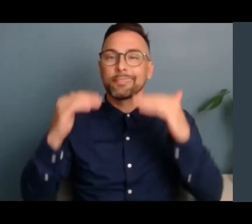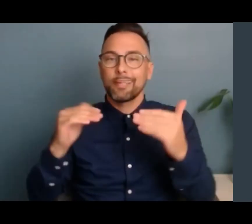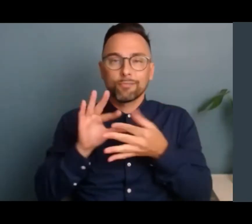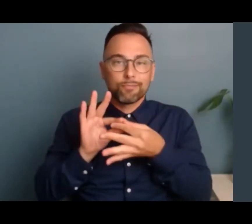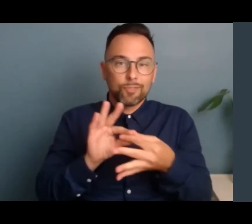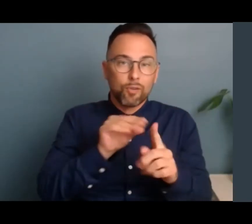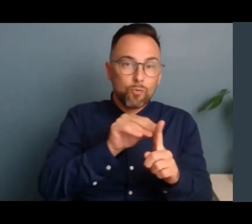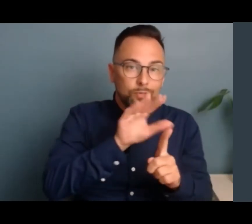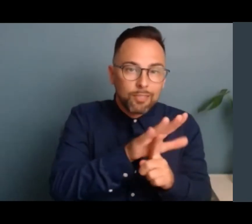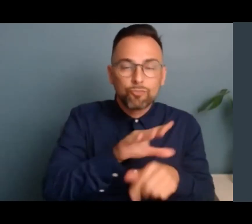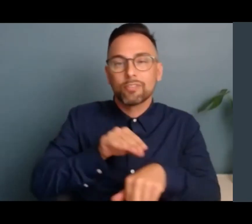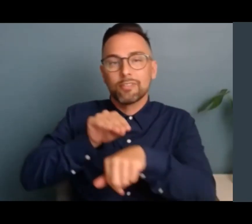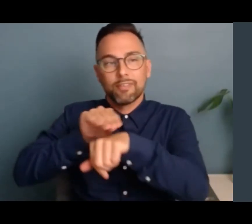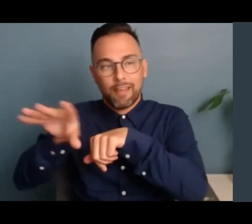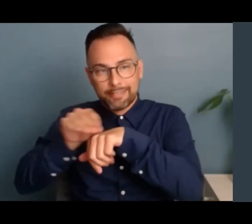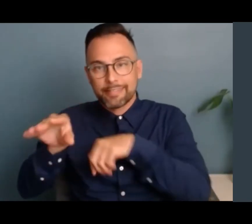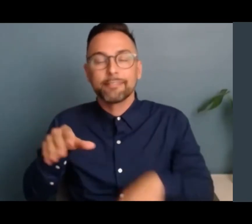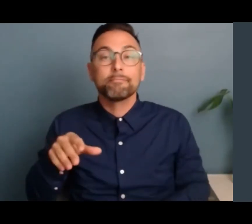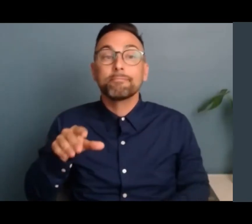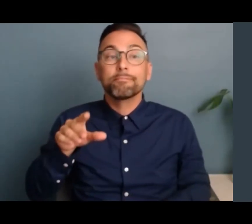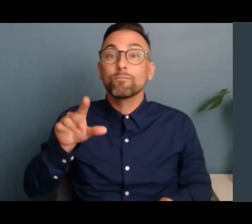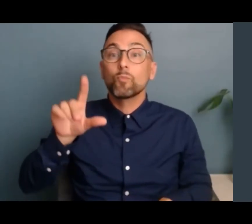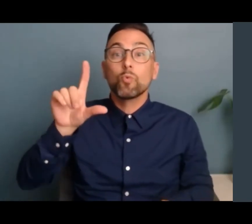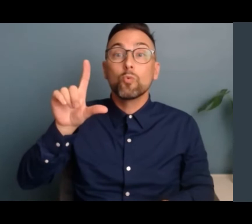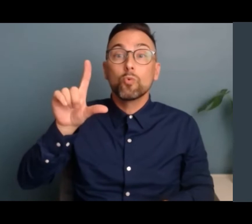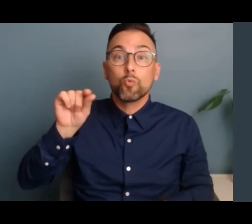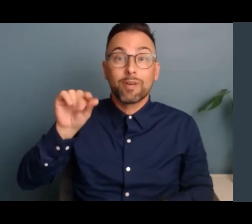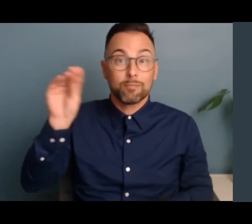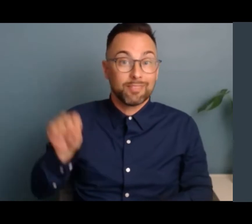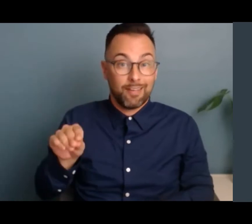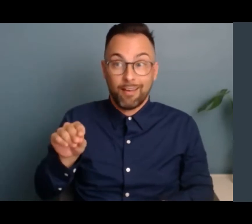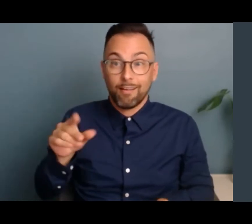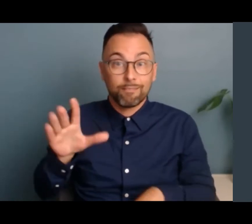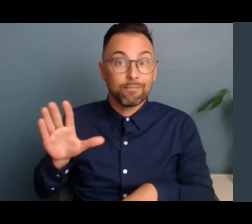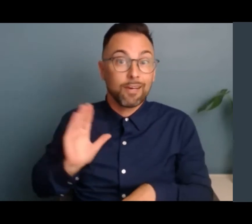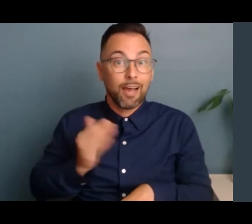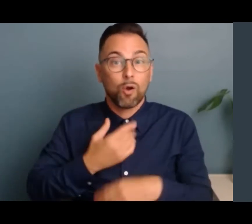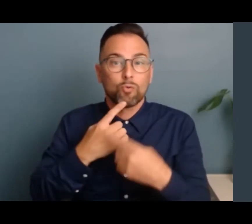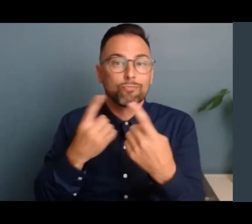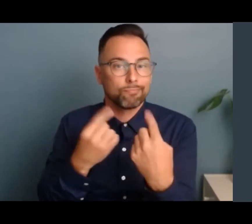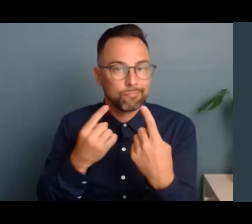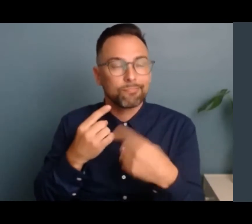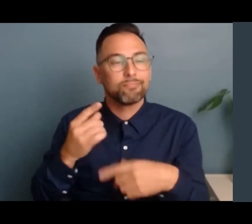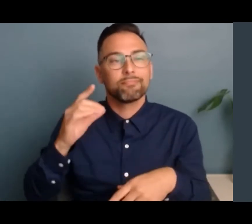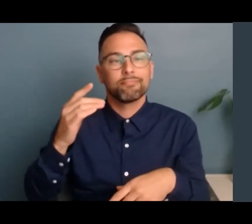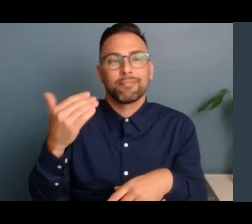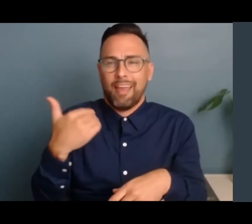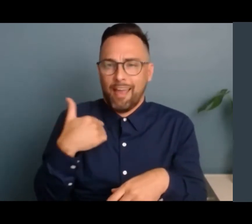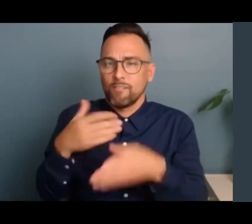This slide covers orientation and advising. 20% of the responses indicated that there